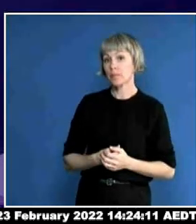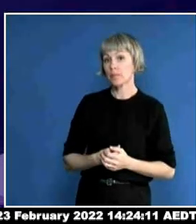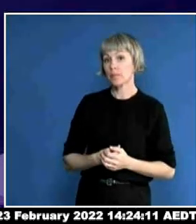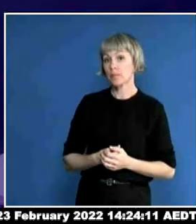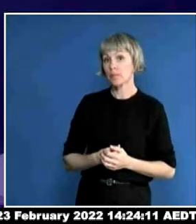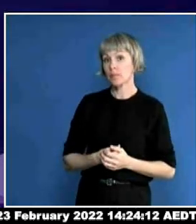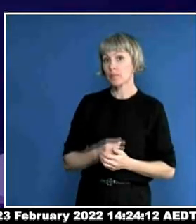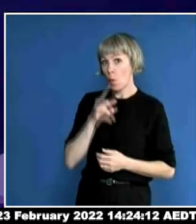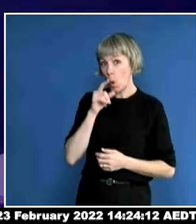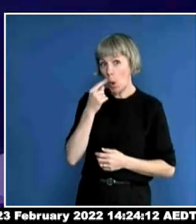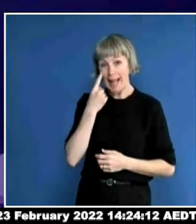So it's a matter for you.